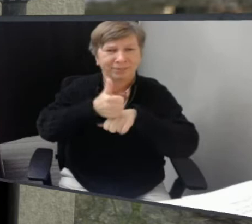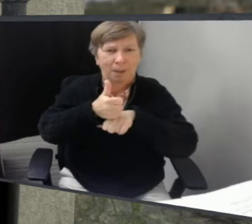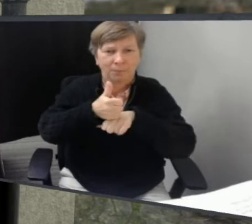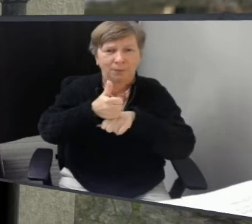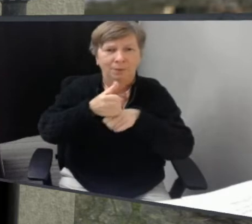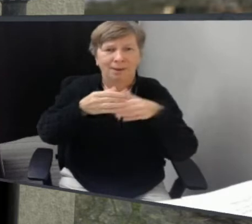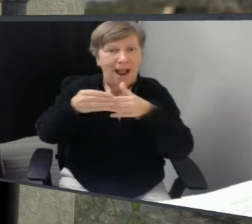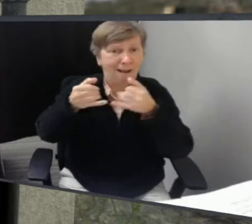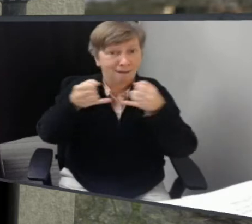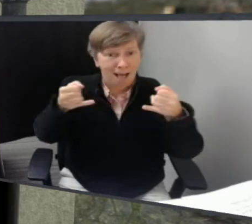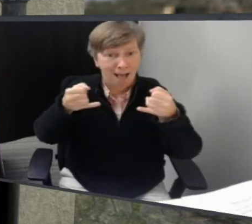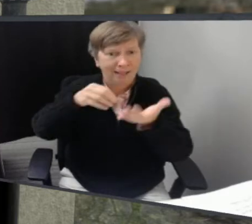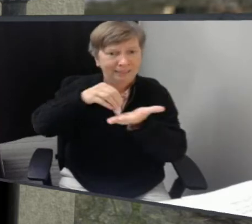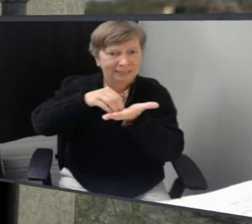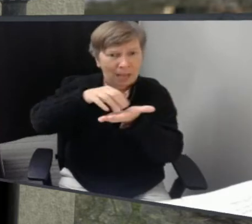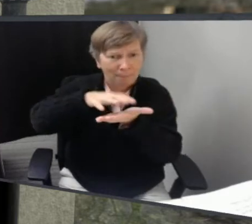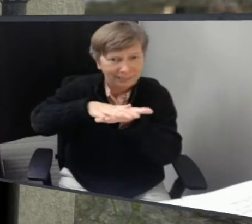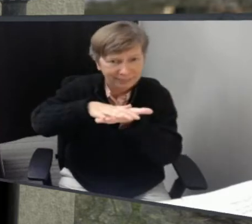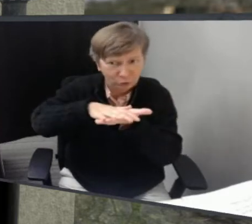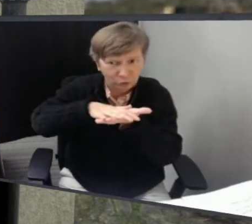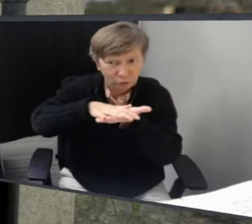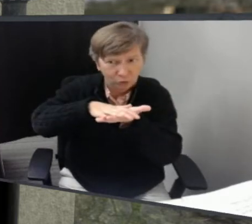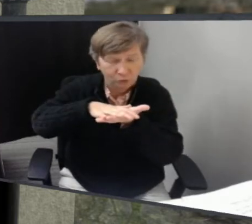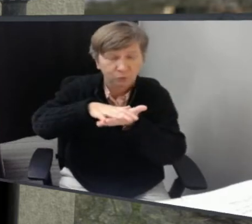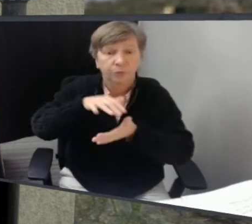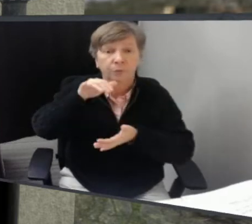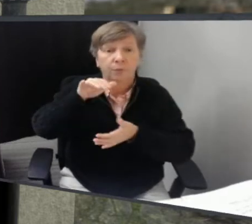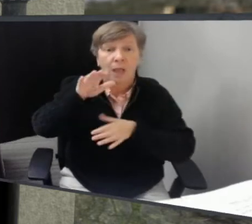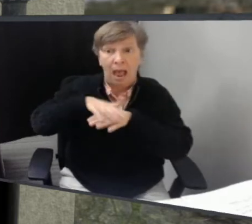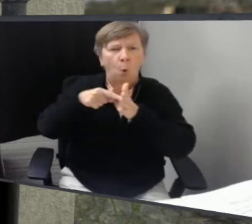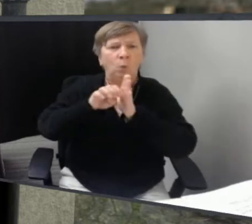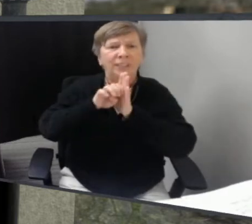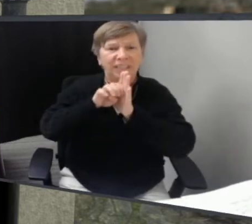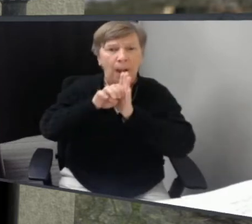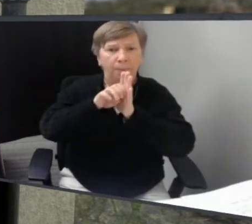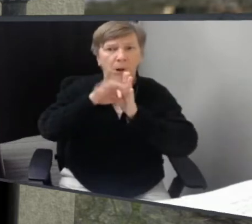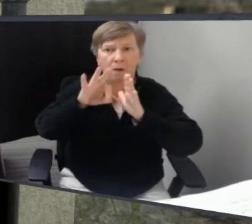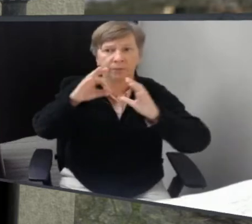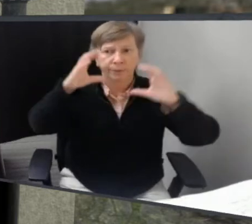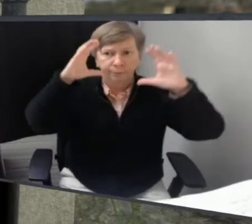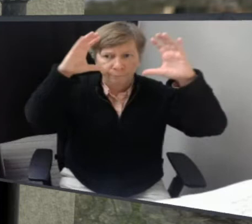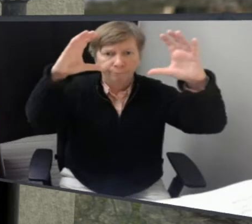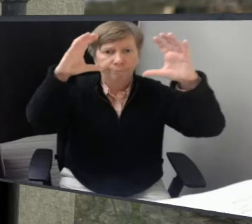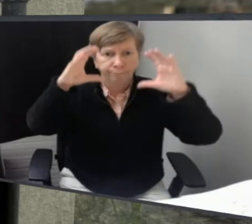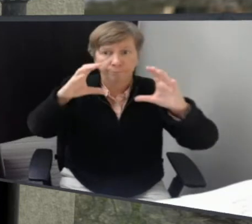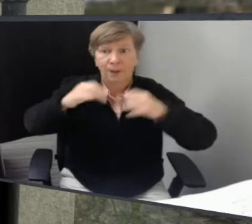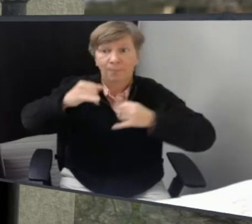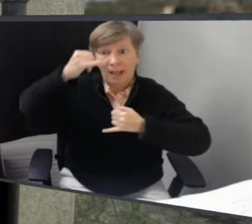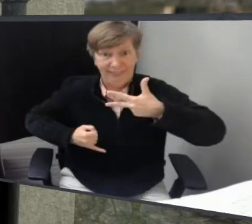interpreter, and use the interpreter in this situation. So, we started online documentation, that